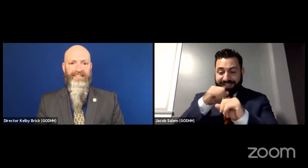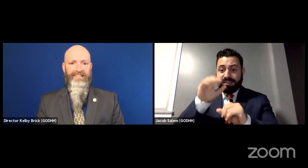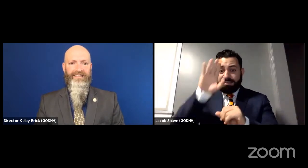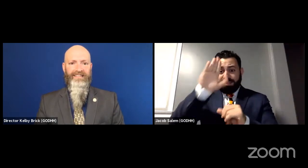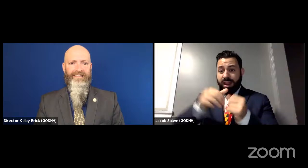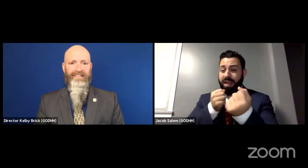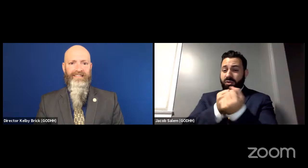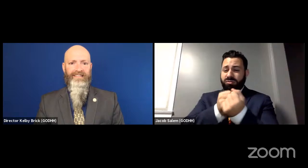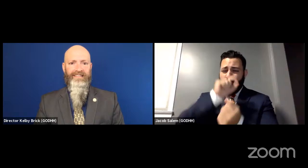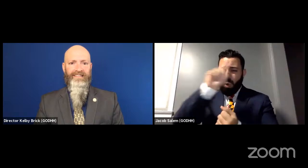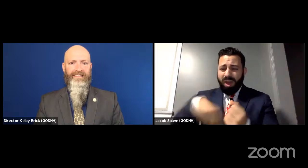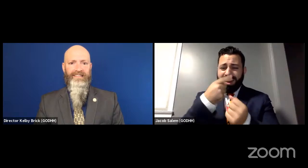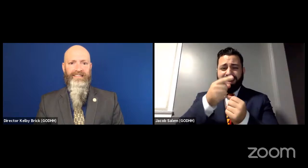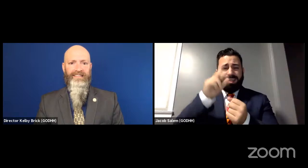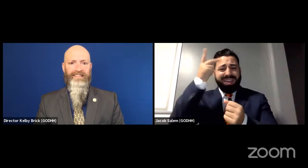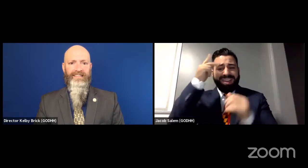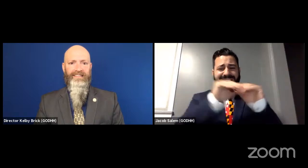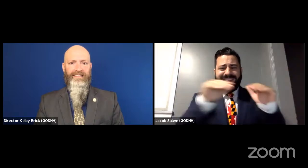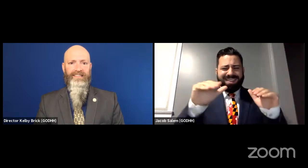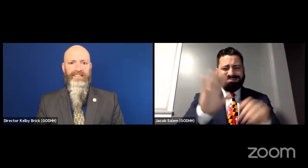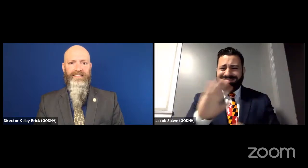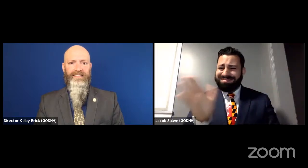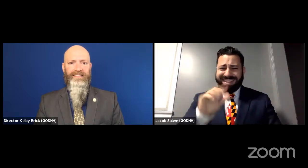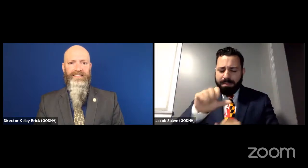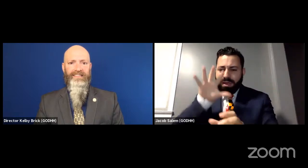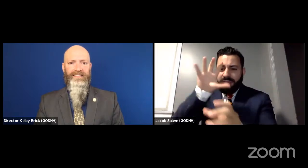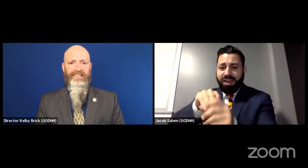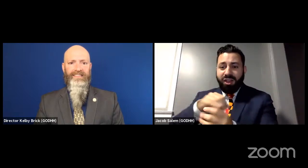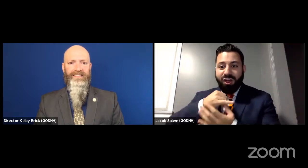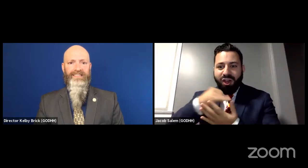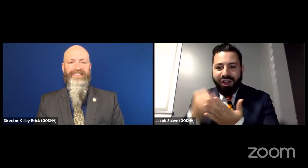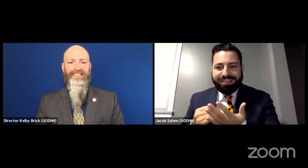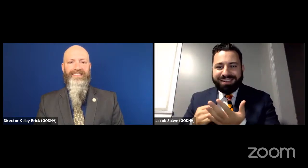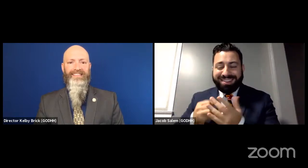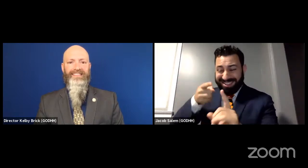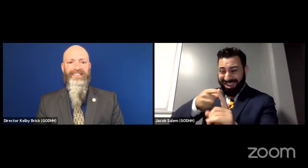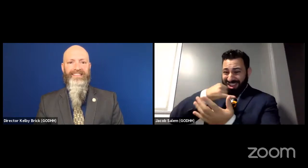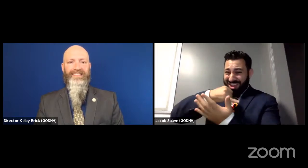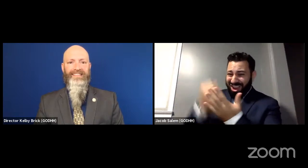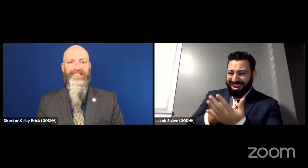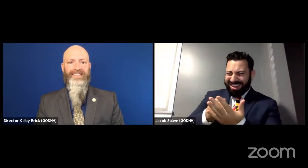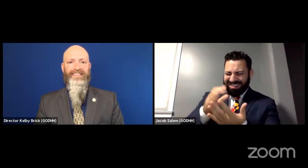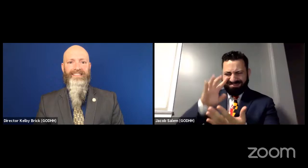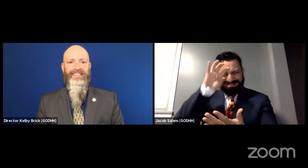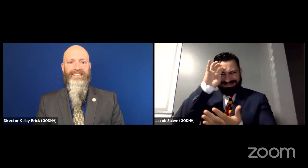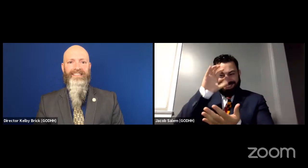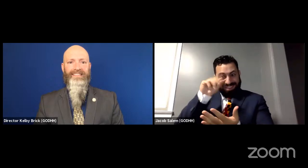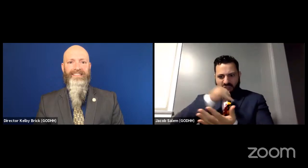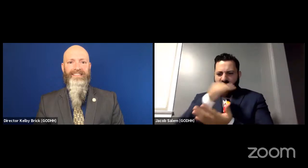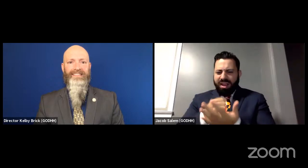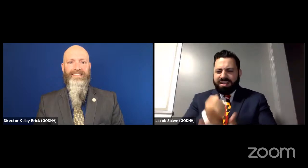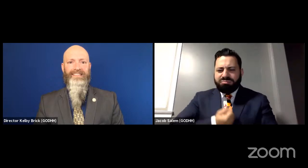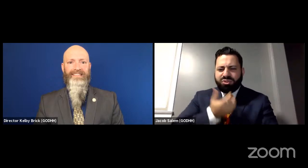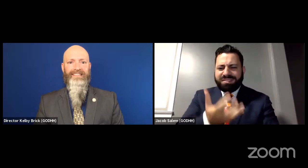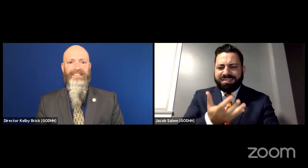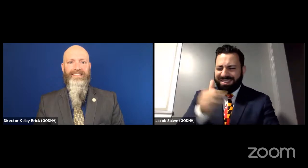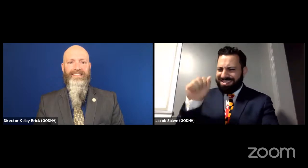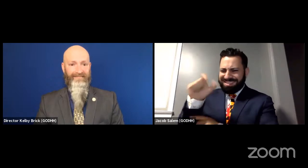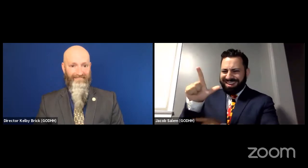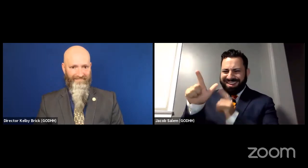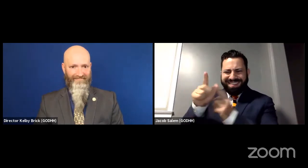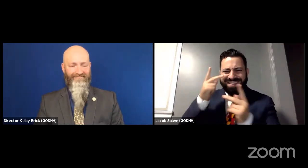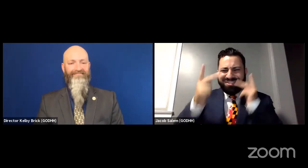this is very creative activism. Not on the political realm, but not yet as an artist,